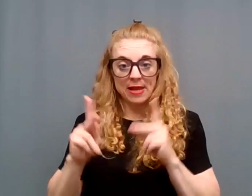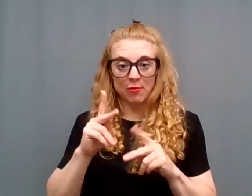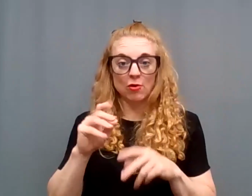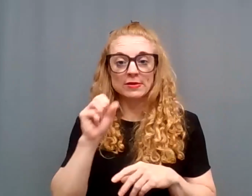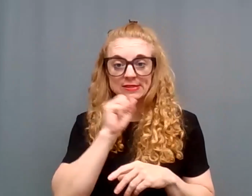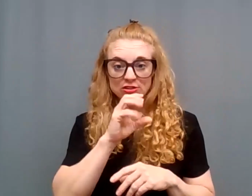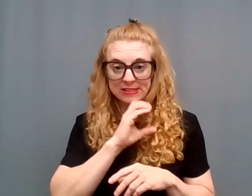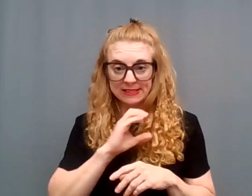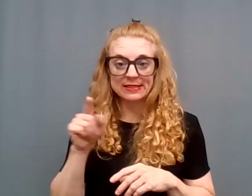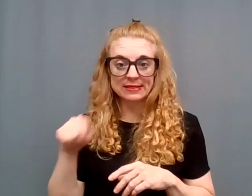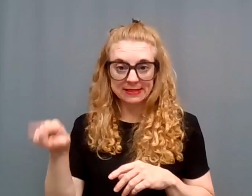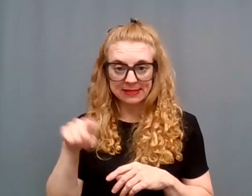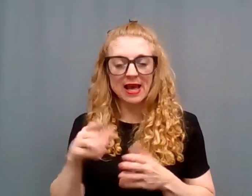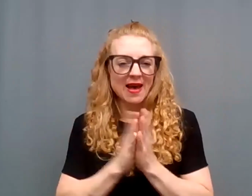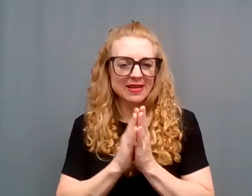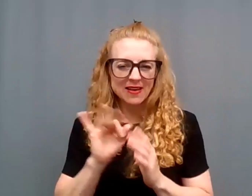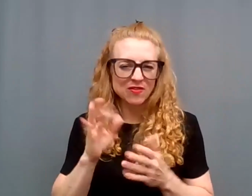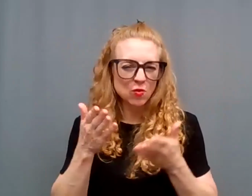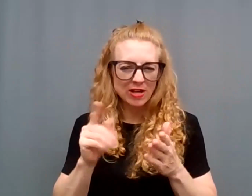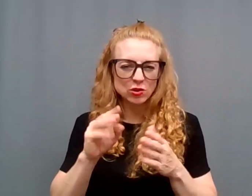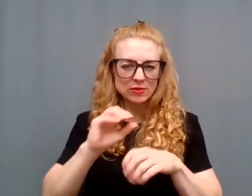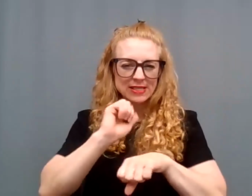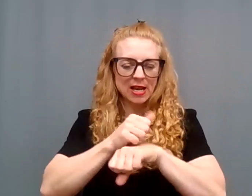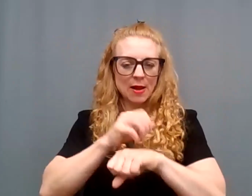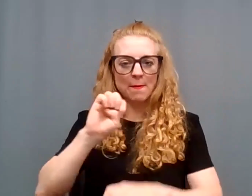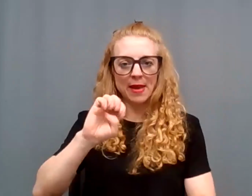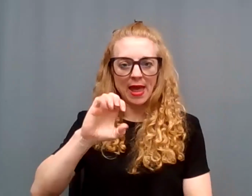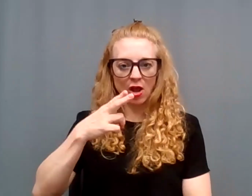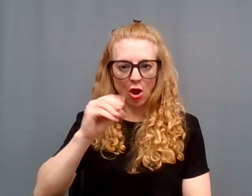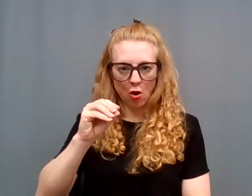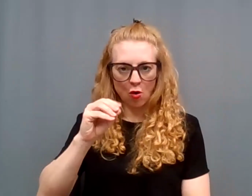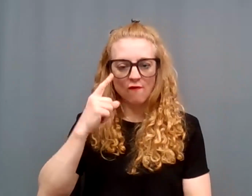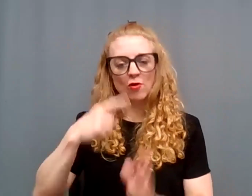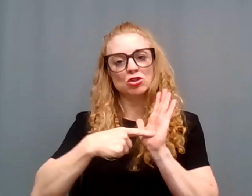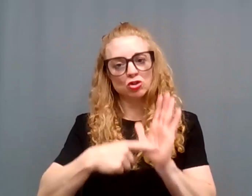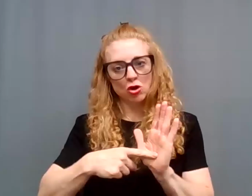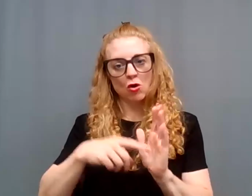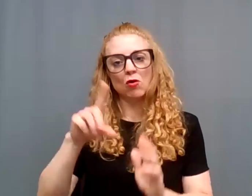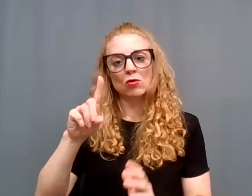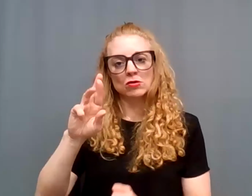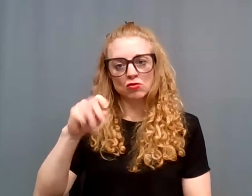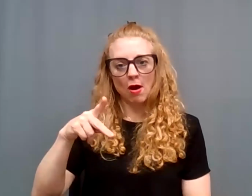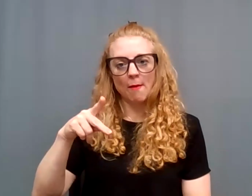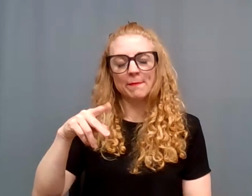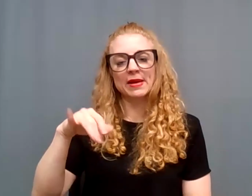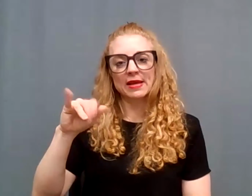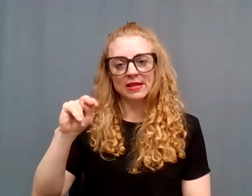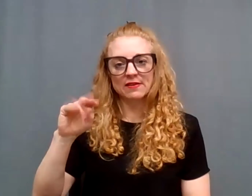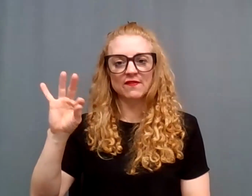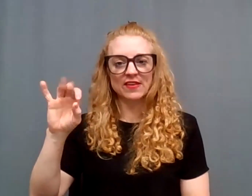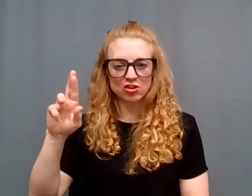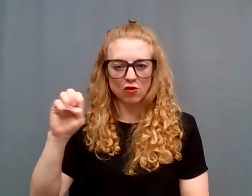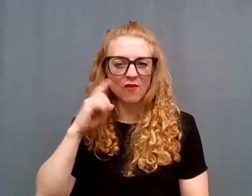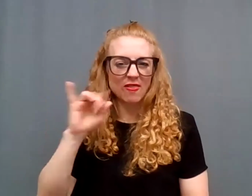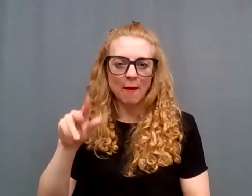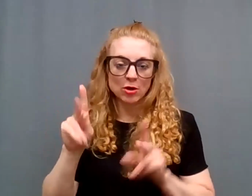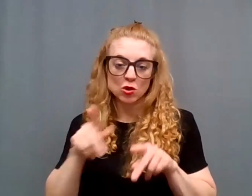if there is a way to set up the Echo Show drop-in feature without the user owning a smartphone this